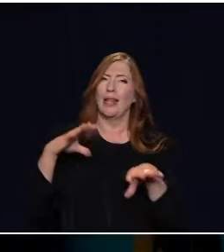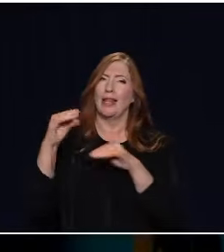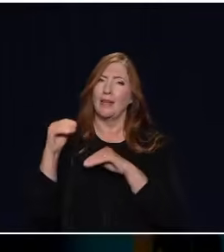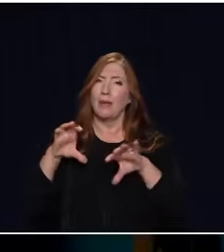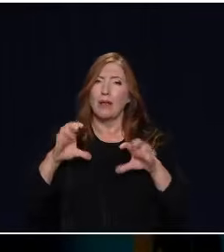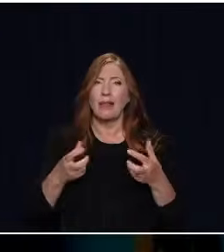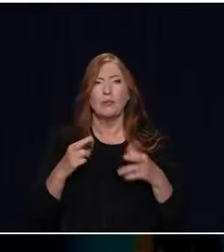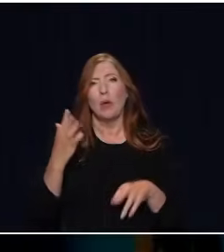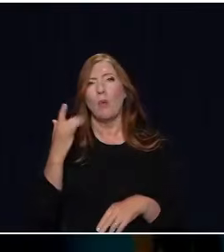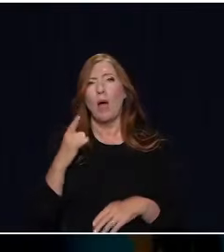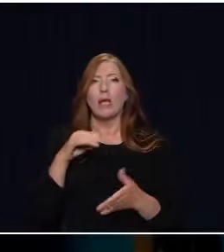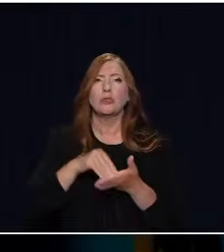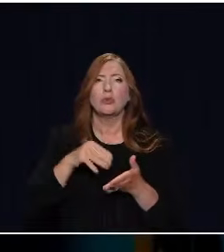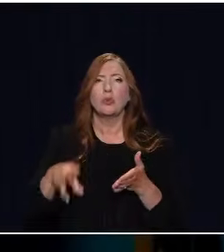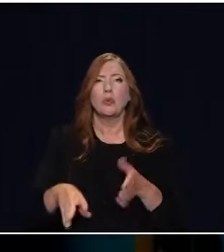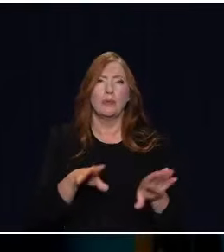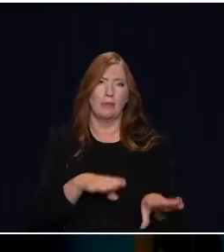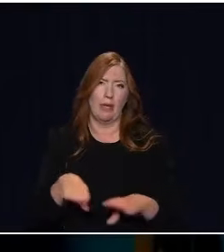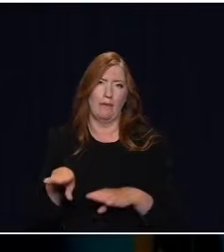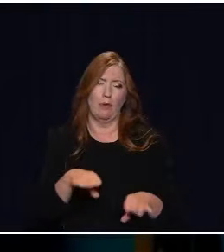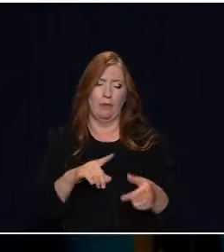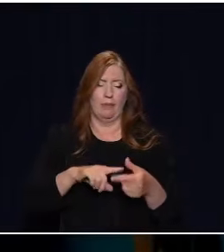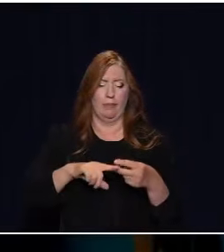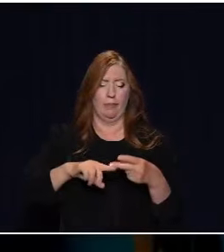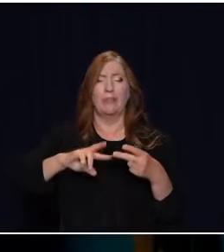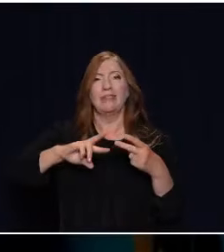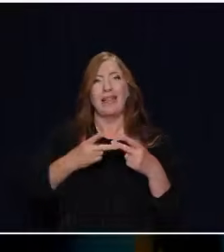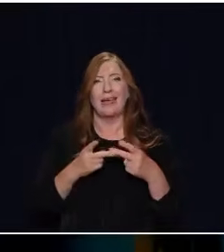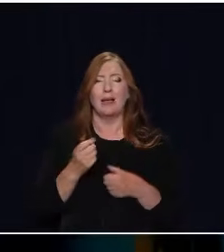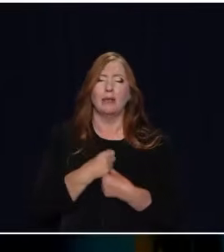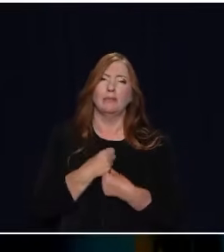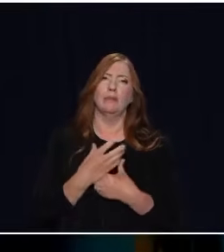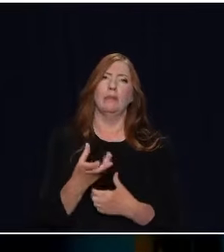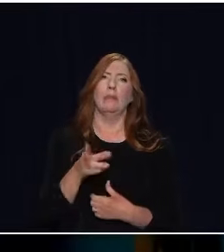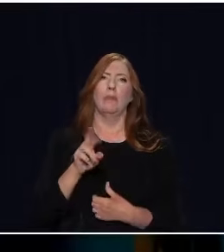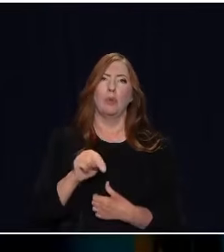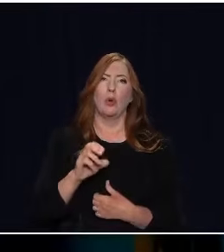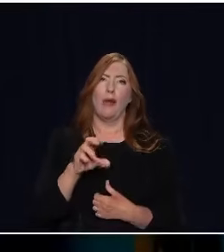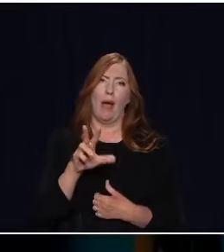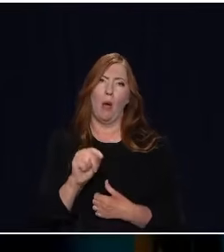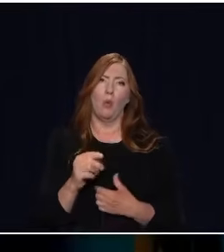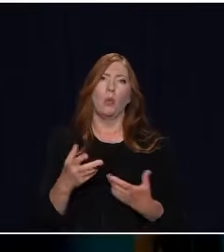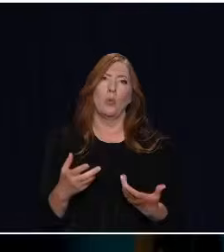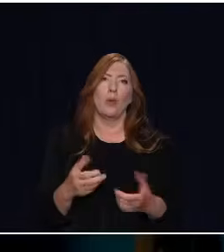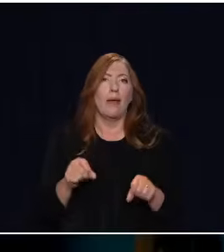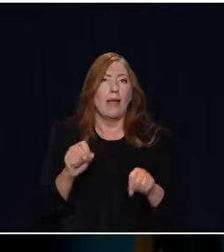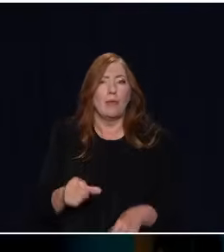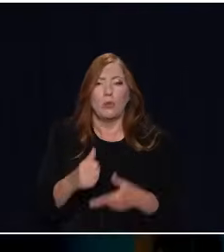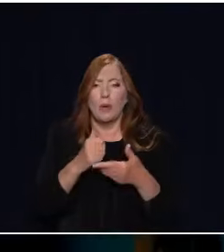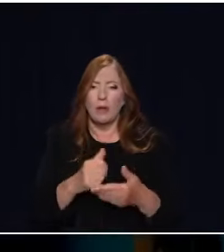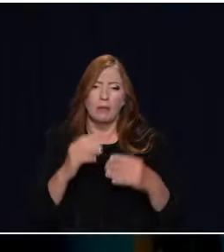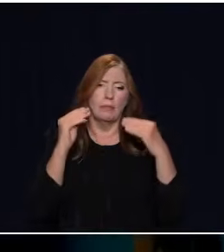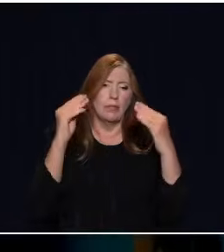SPECIALTIES, PUT BEHAVIOR PLANS